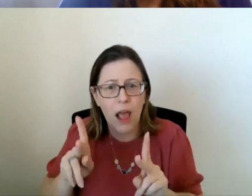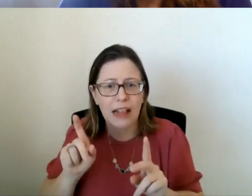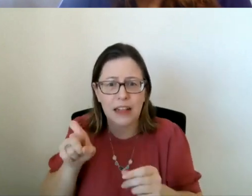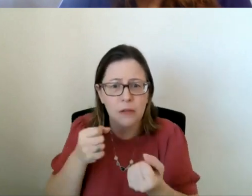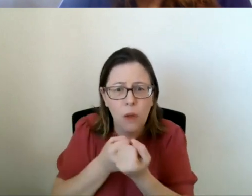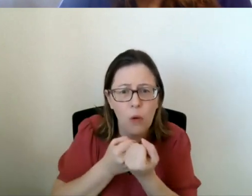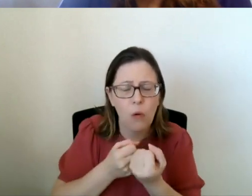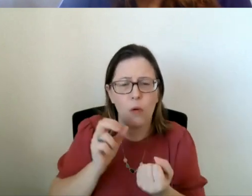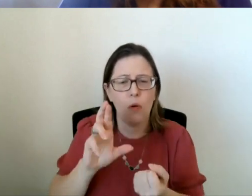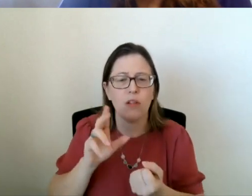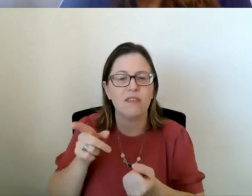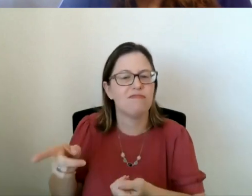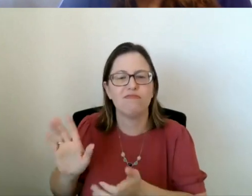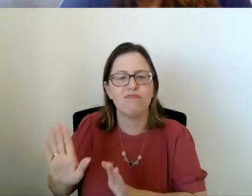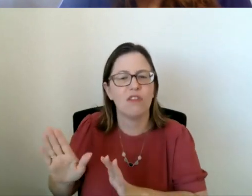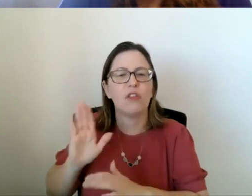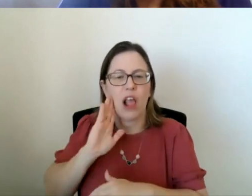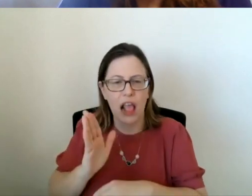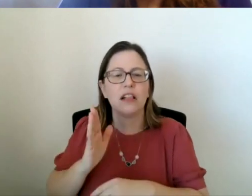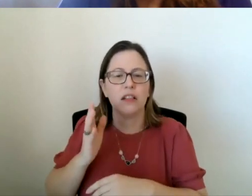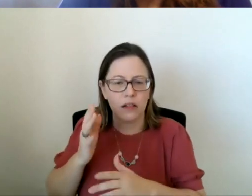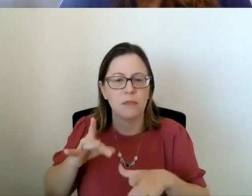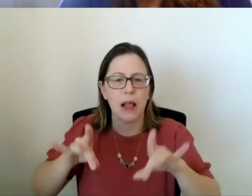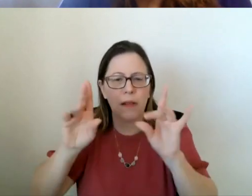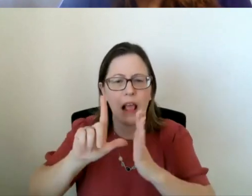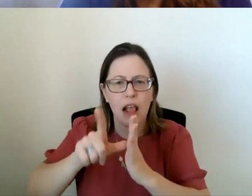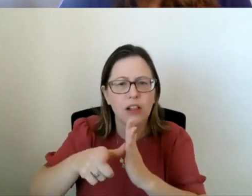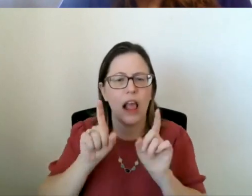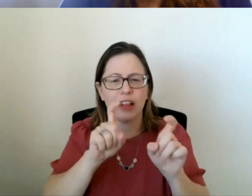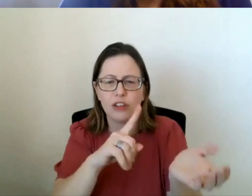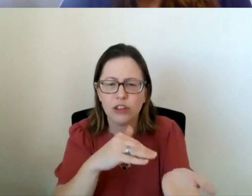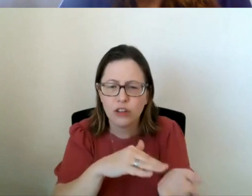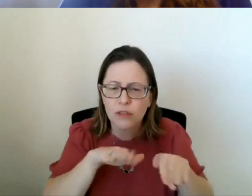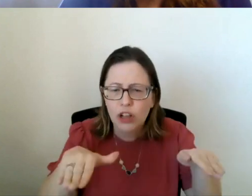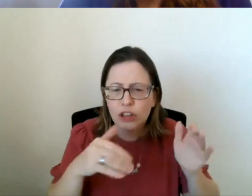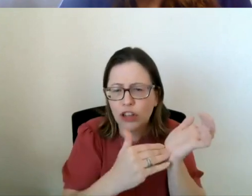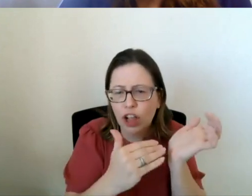See how your child's progressing. See if more supports are needed or if they're on target or